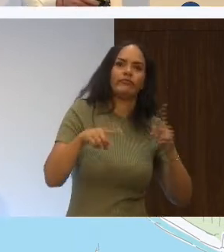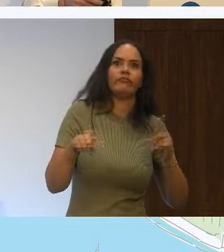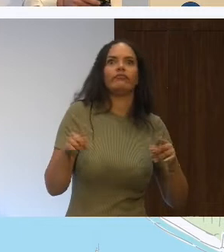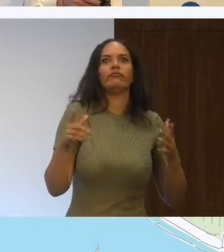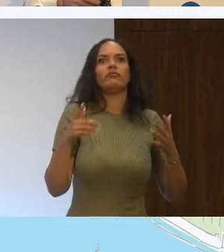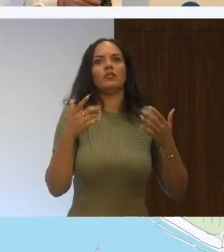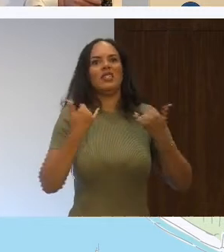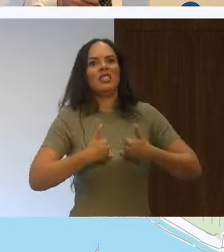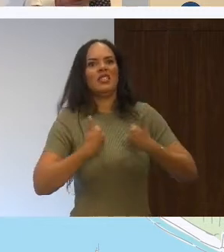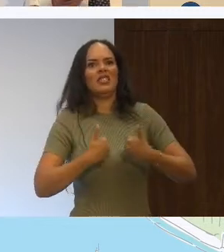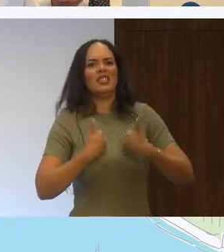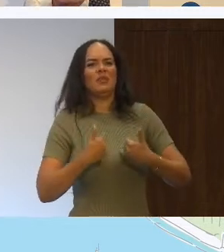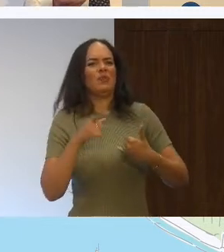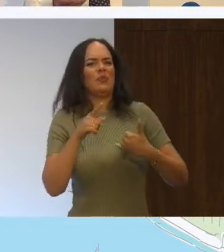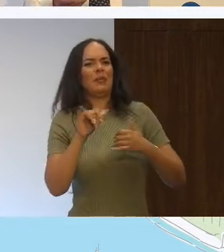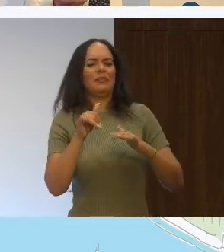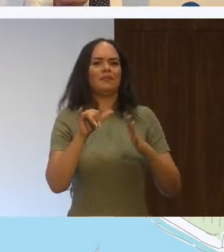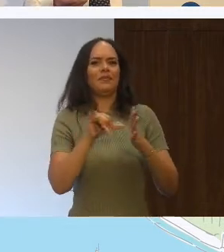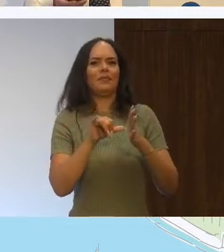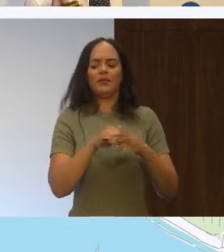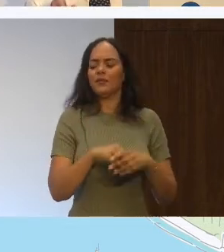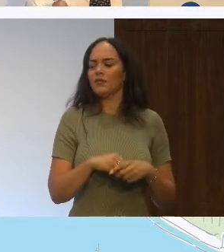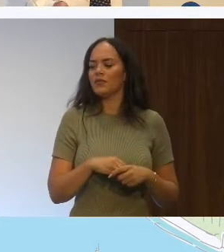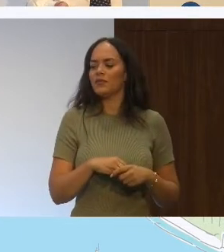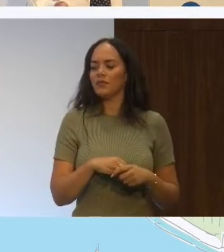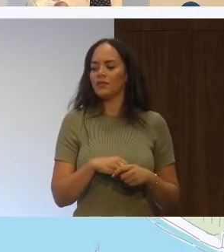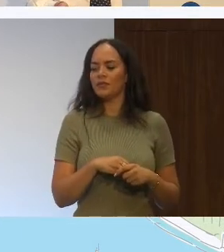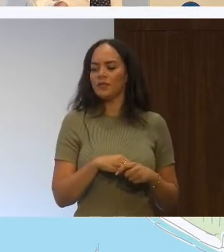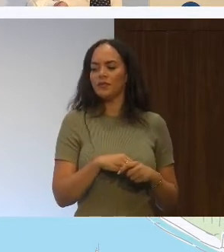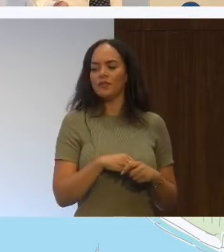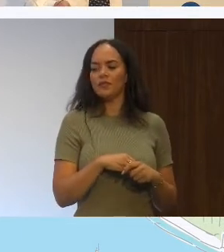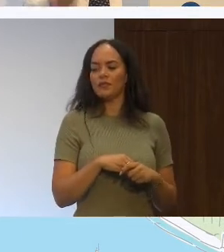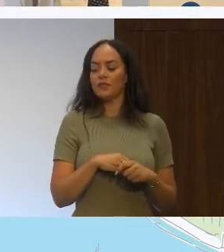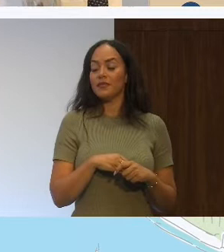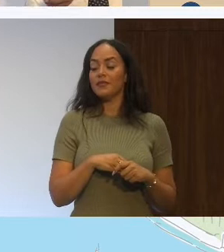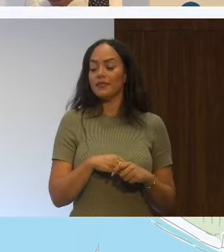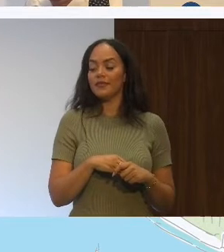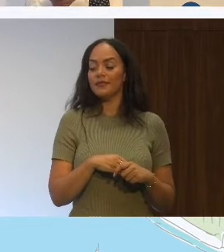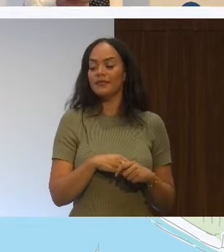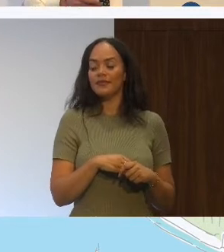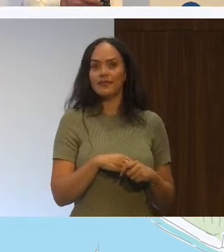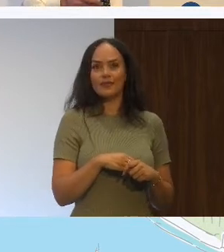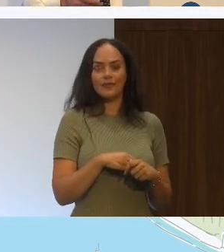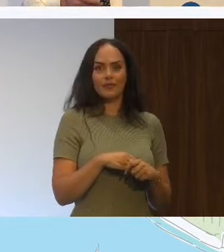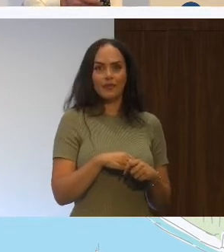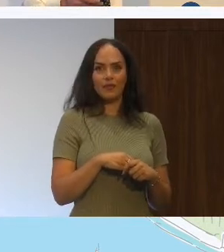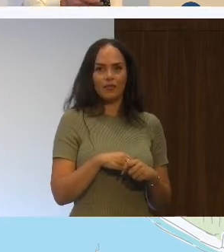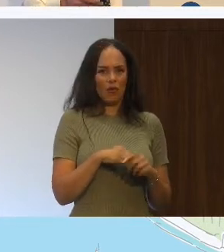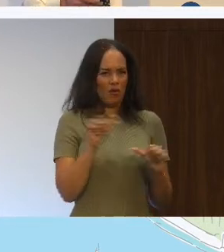and nerve blocks can be really useful. Okay. So briefly, when you talk about anti-CGRP monoclonal antibodies